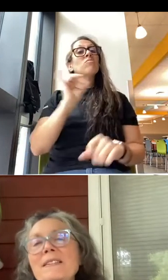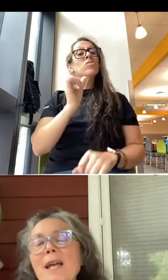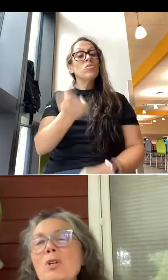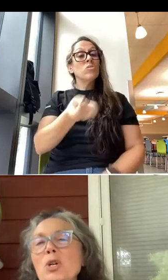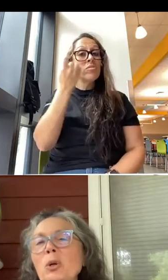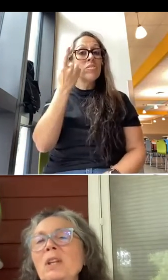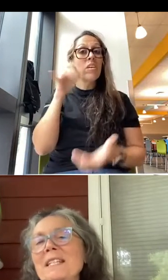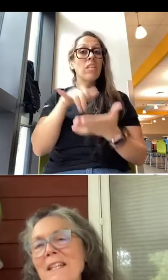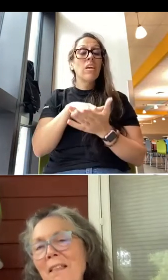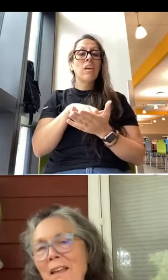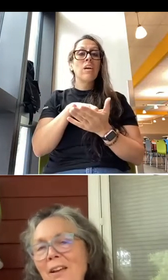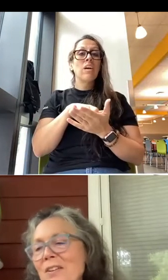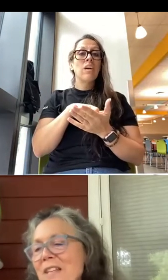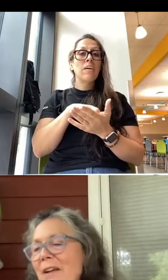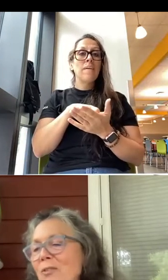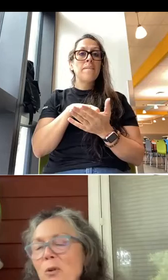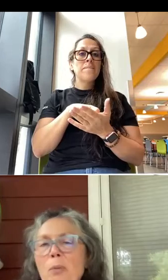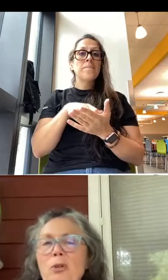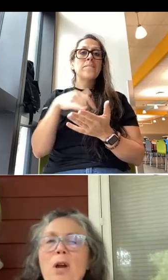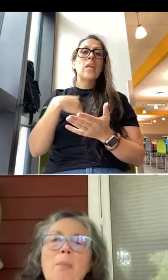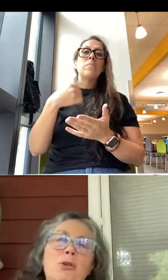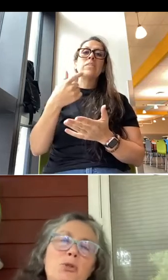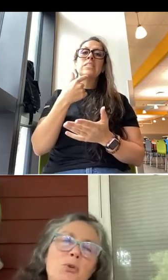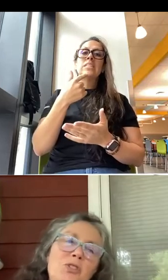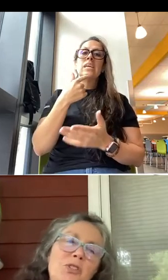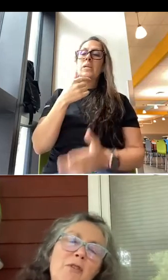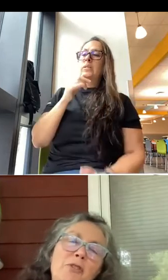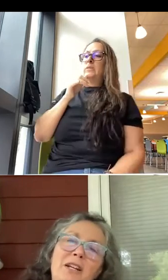say "maternalistic thing," because I grew up with grandmothers who just loved and